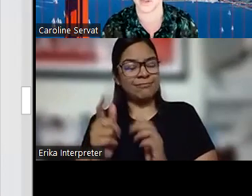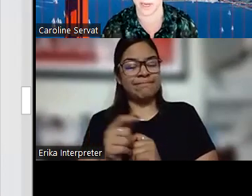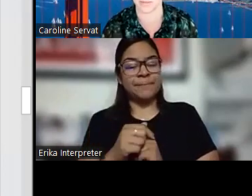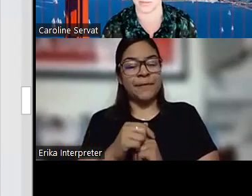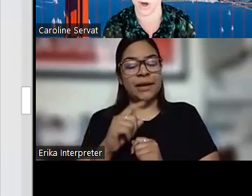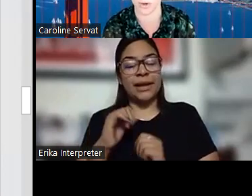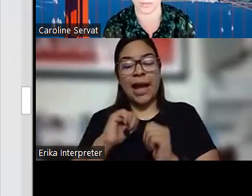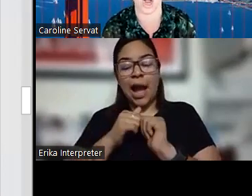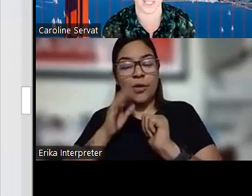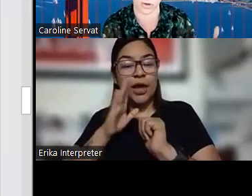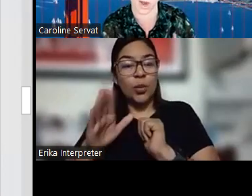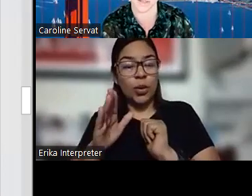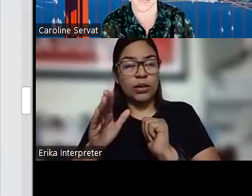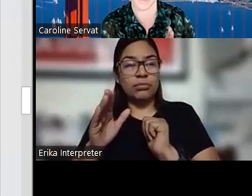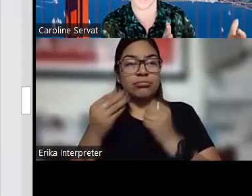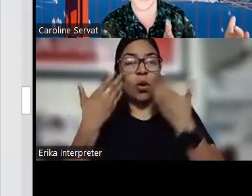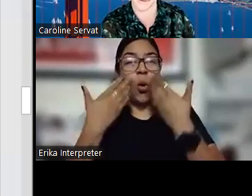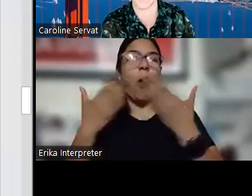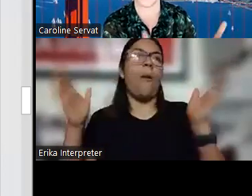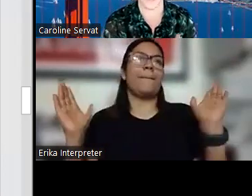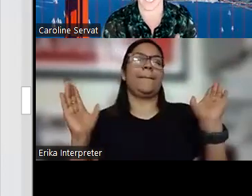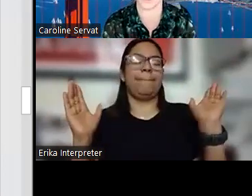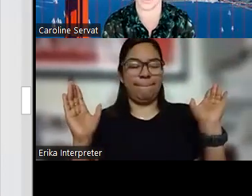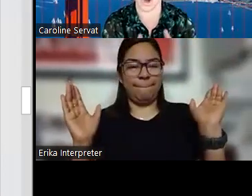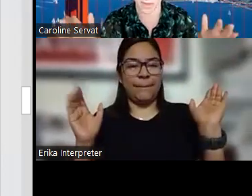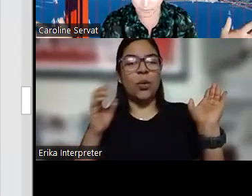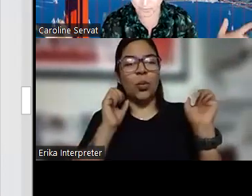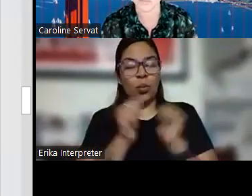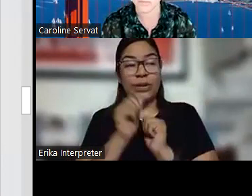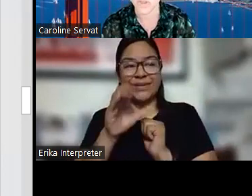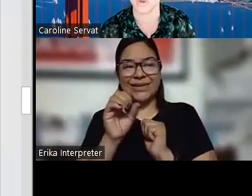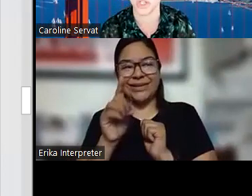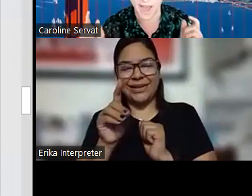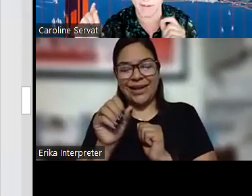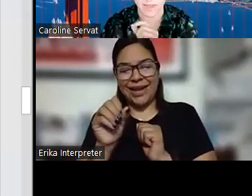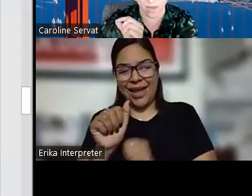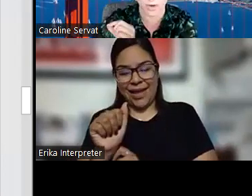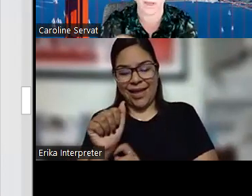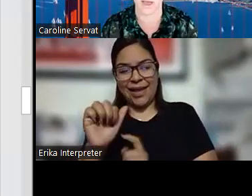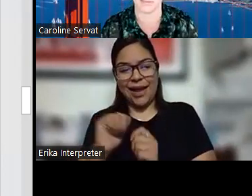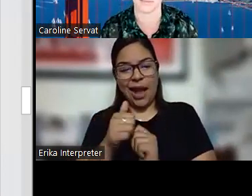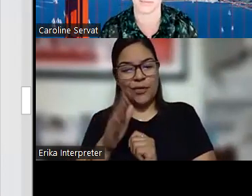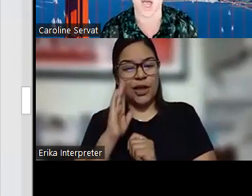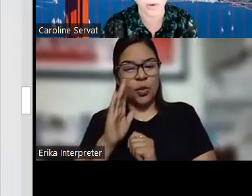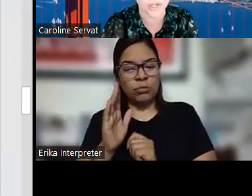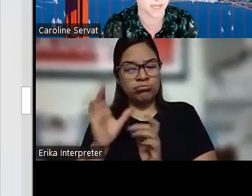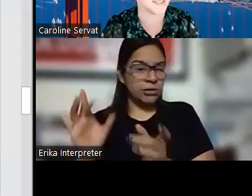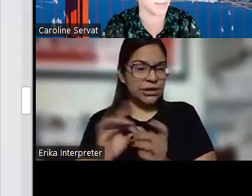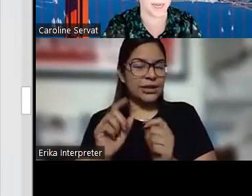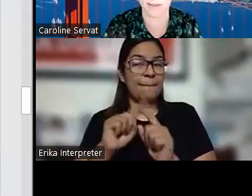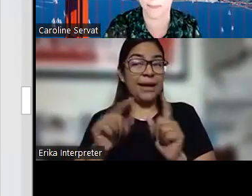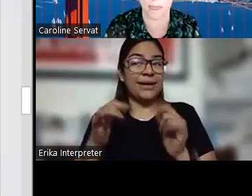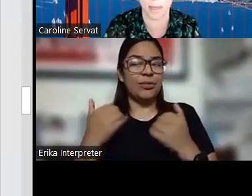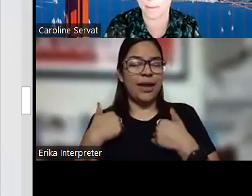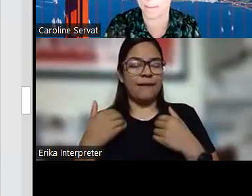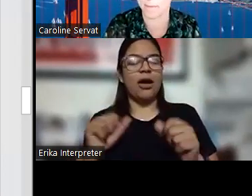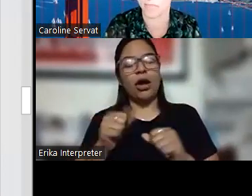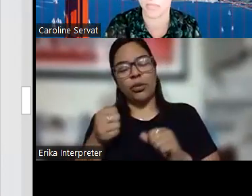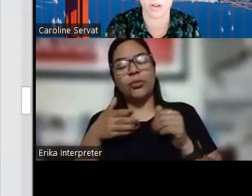and and broader broadly across um CDA and do that we do have these other um opportunities in mind